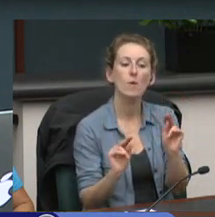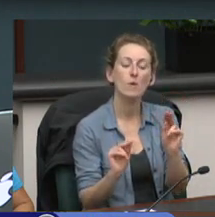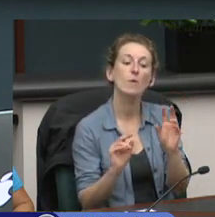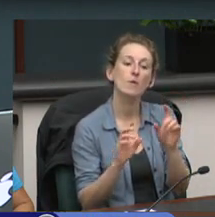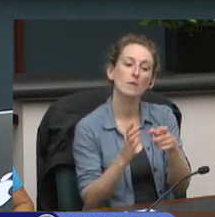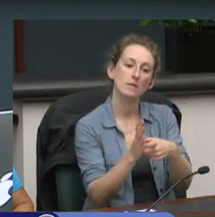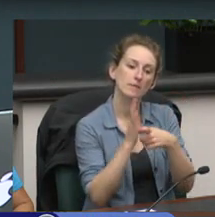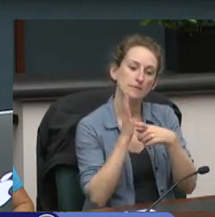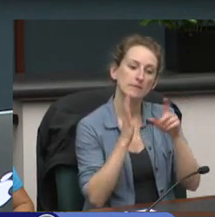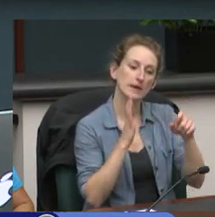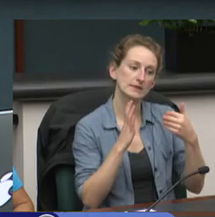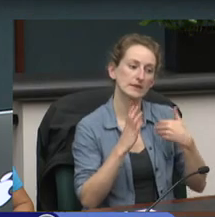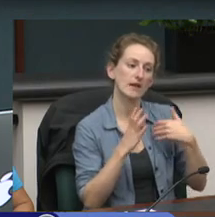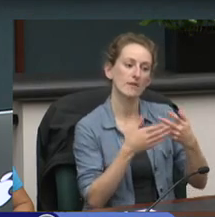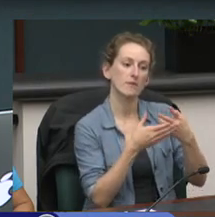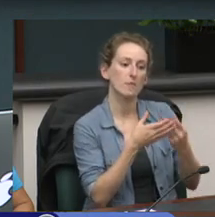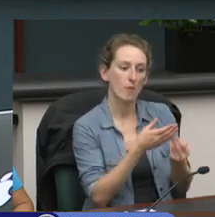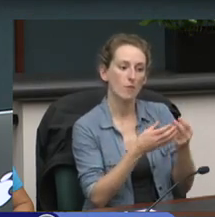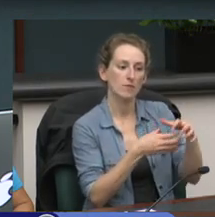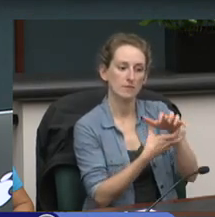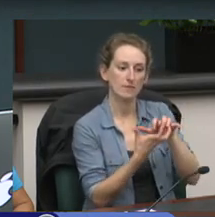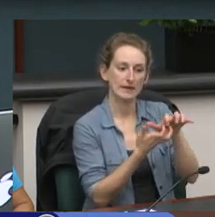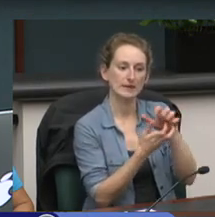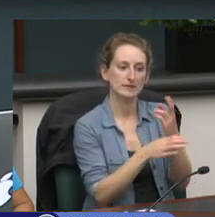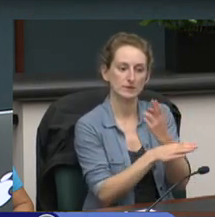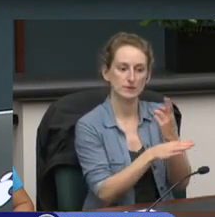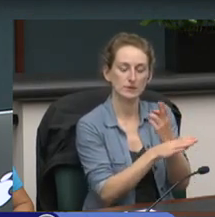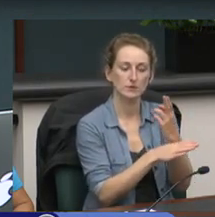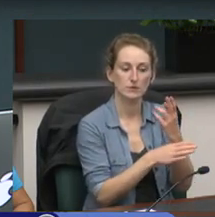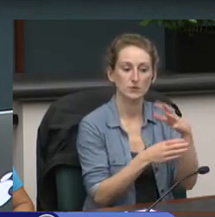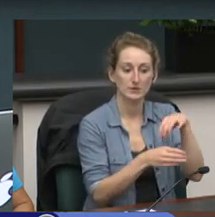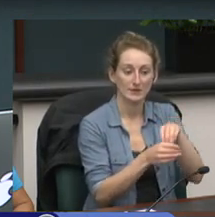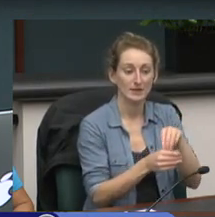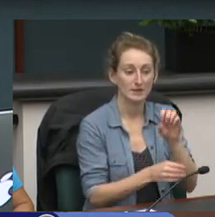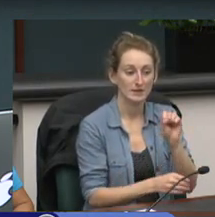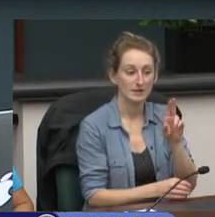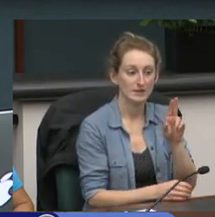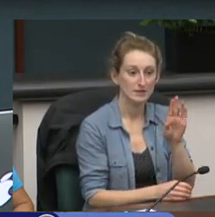infill subdivision that talks about mixed use you know commercial in the